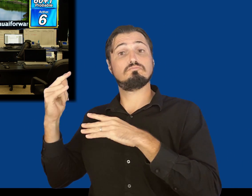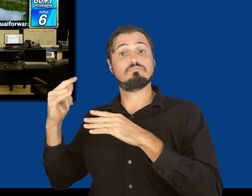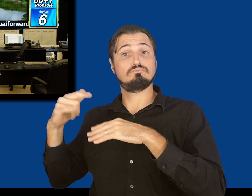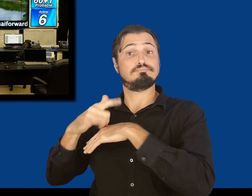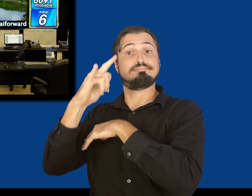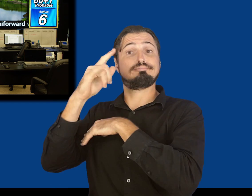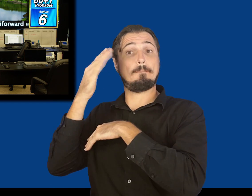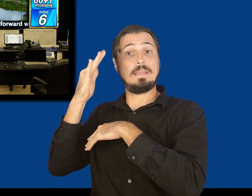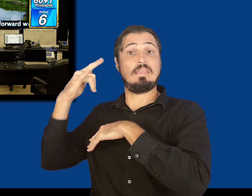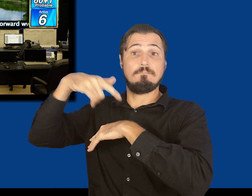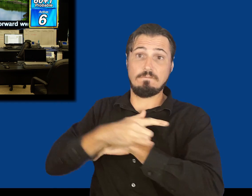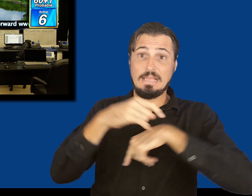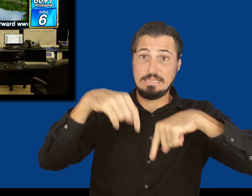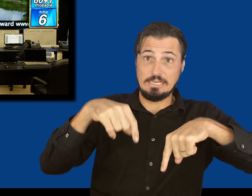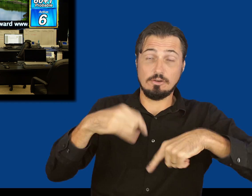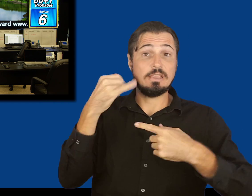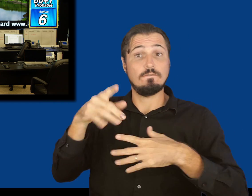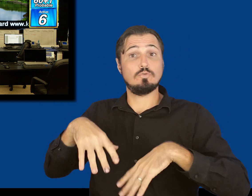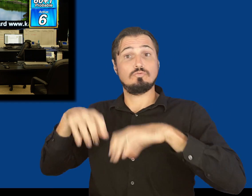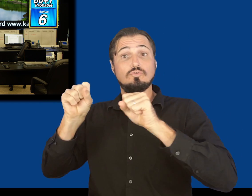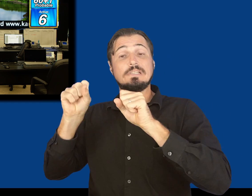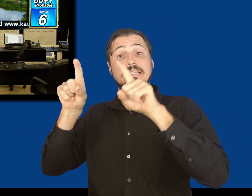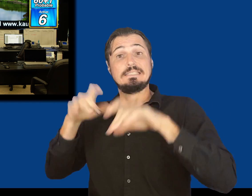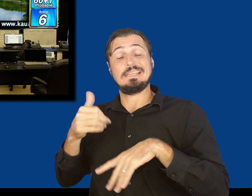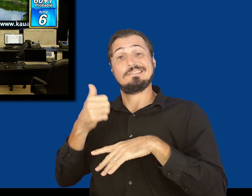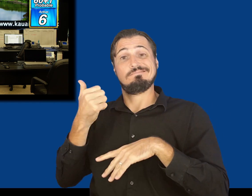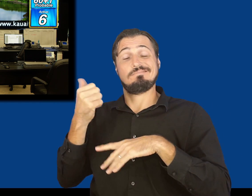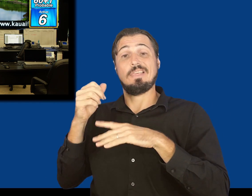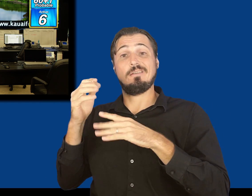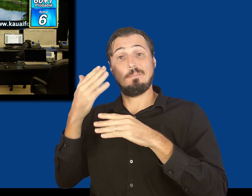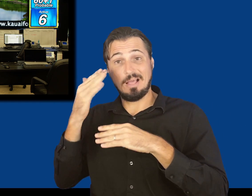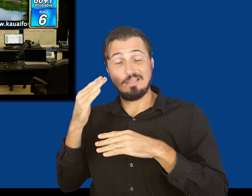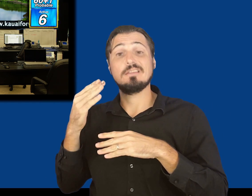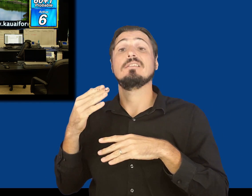and participated in the state's pre-travel testing program whether you are a resident